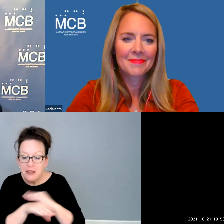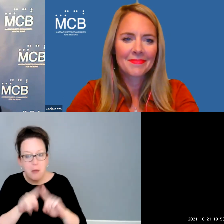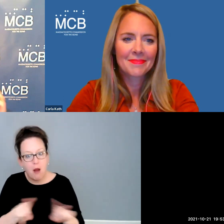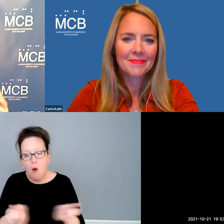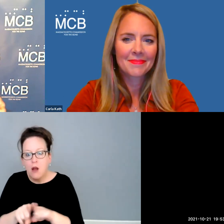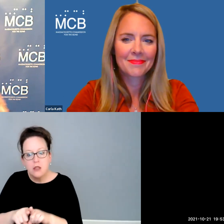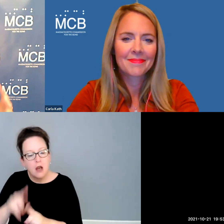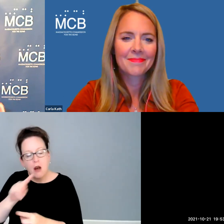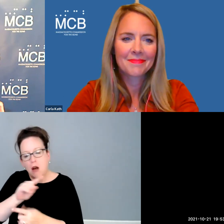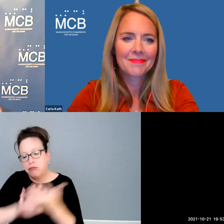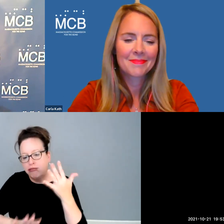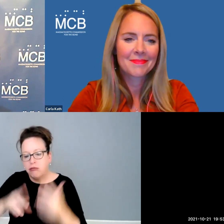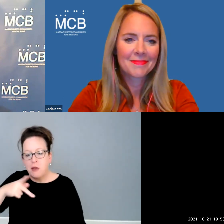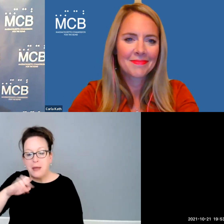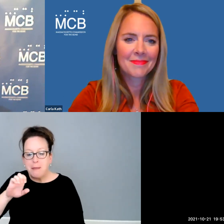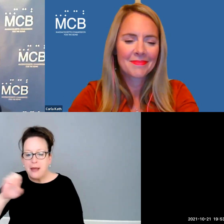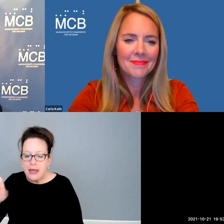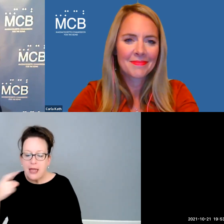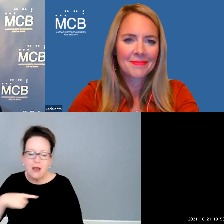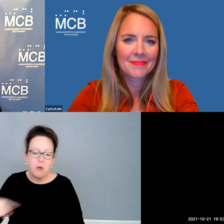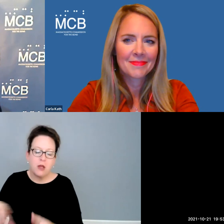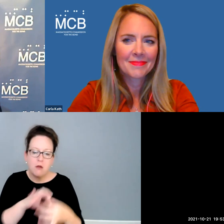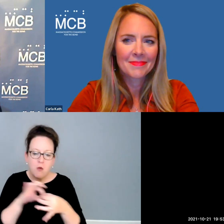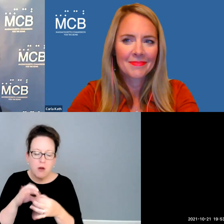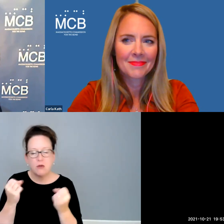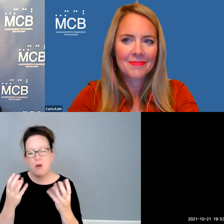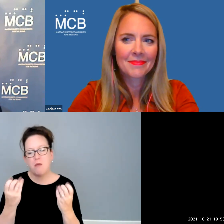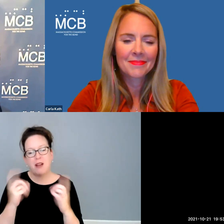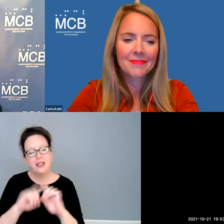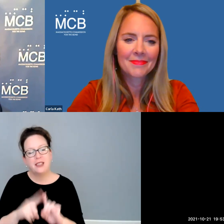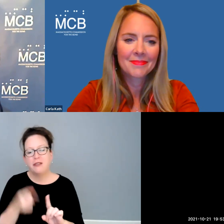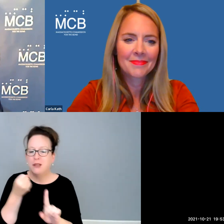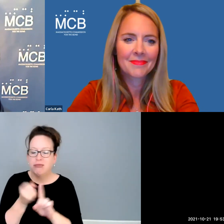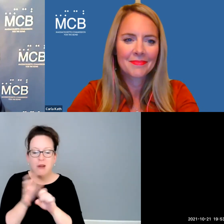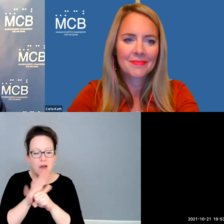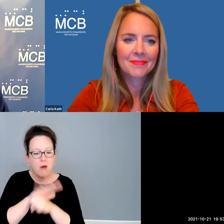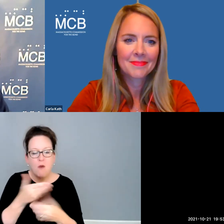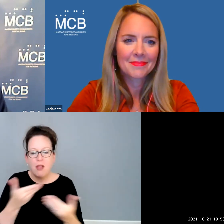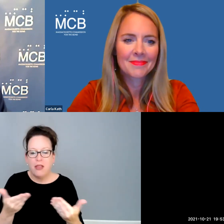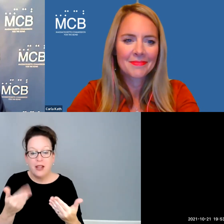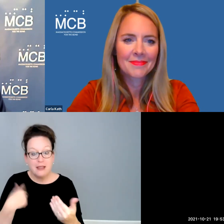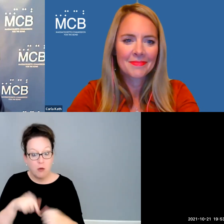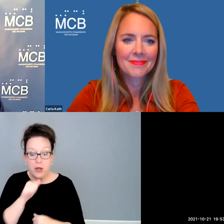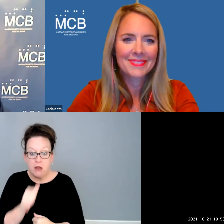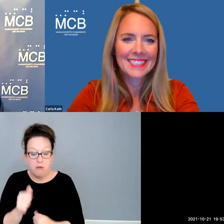helped arrange and so many different things that were not in our core mission when we